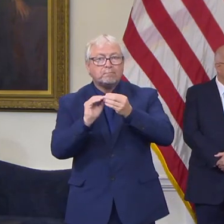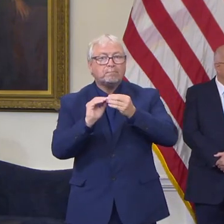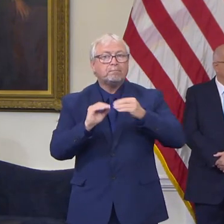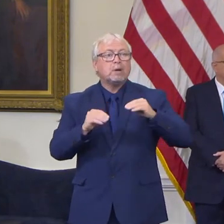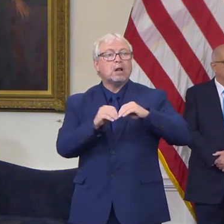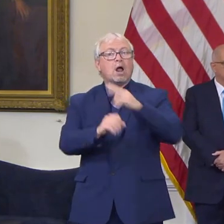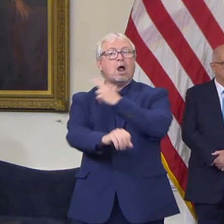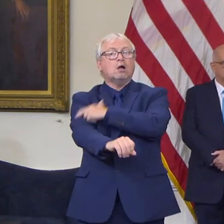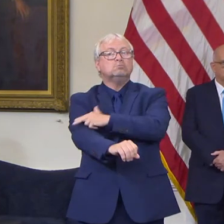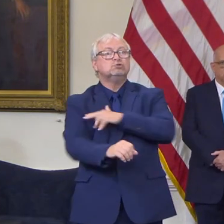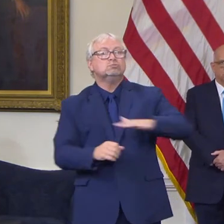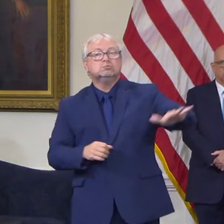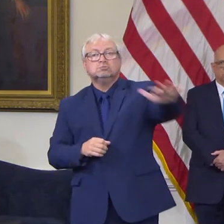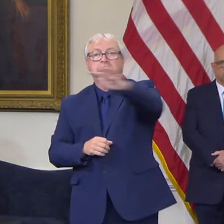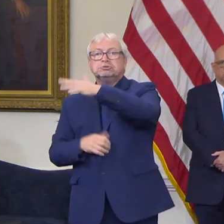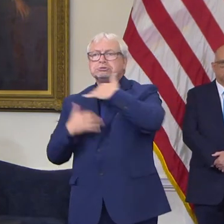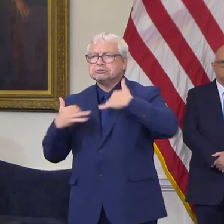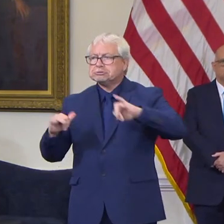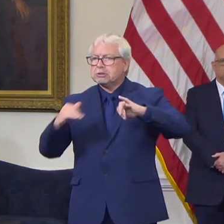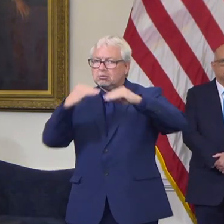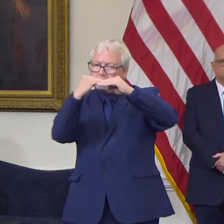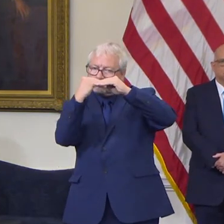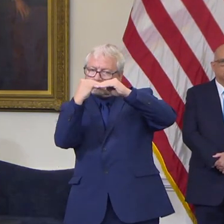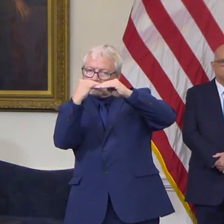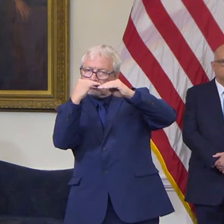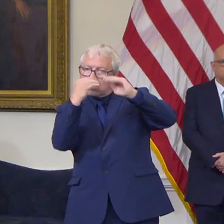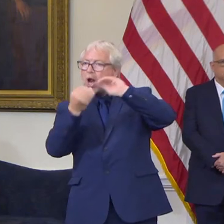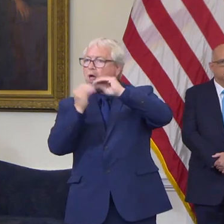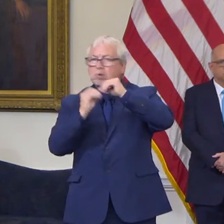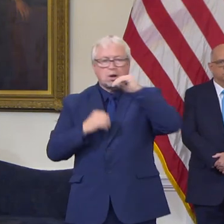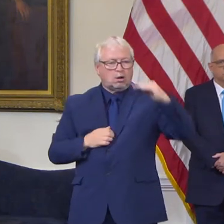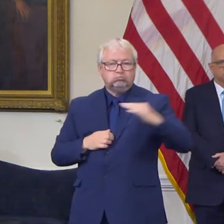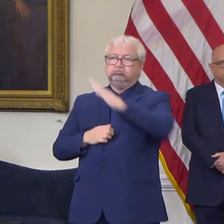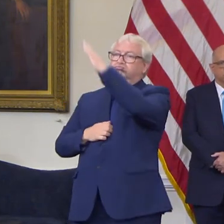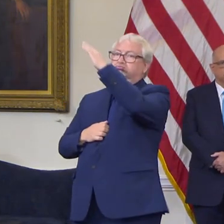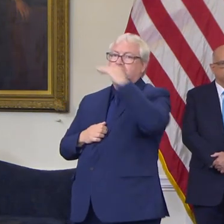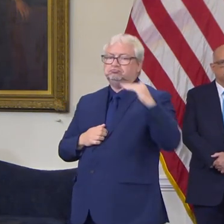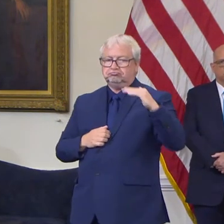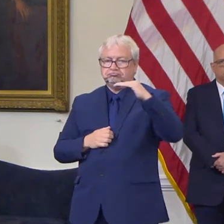The number of COVID-19 patients in Maryland hospitals has remained stable over the past 3 weeks, we hope signaling a peak in the surge.